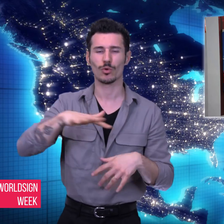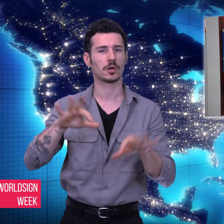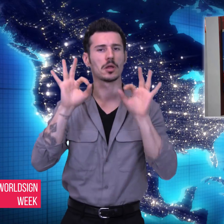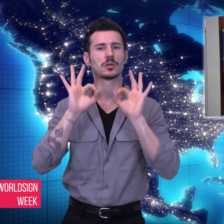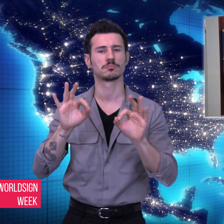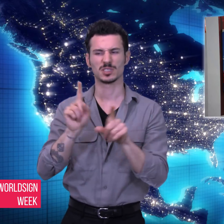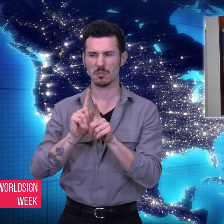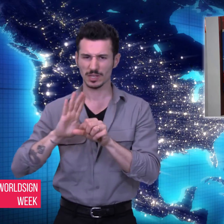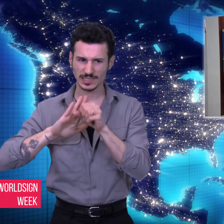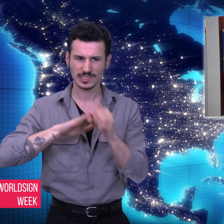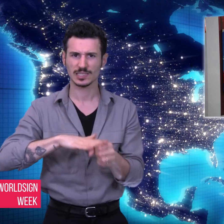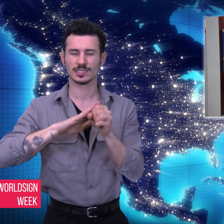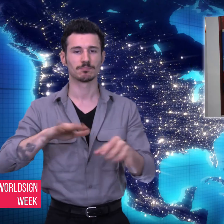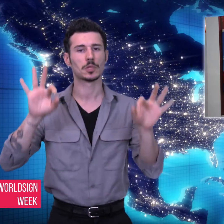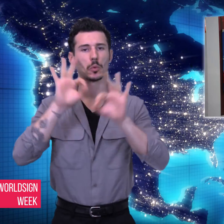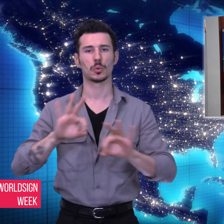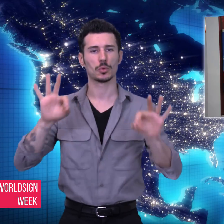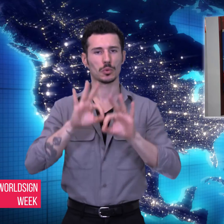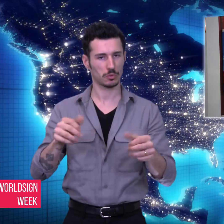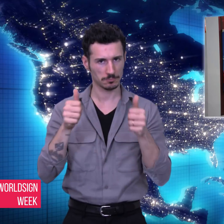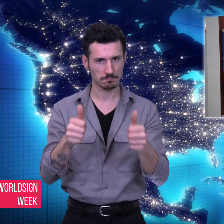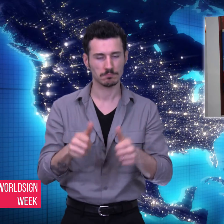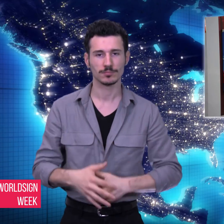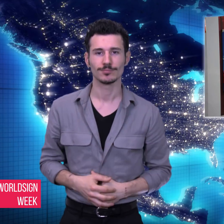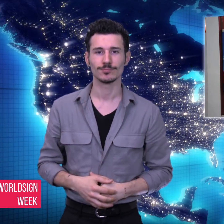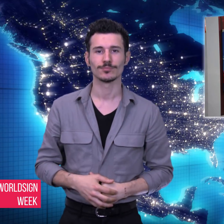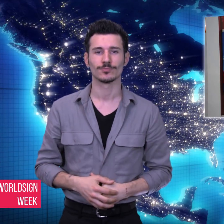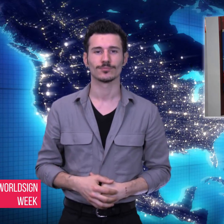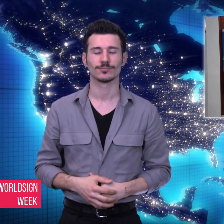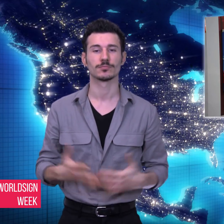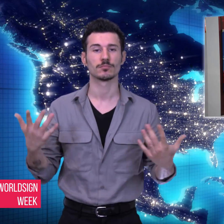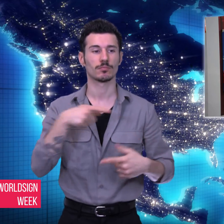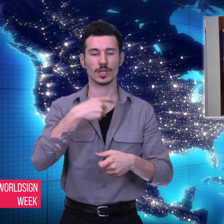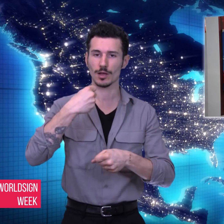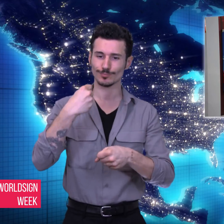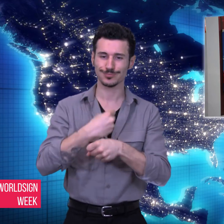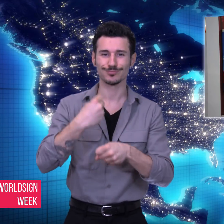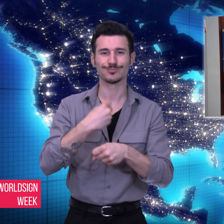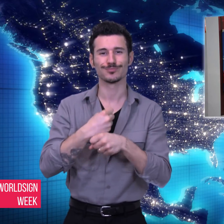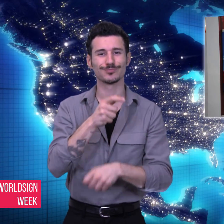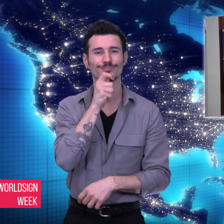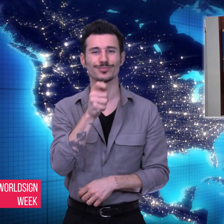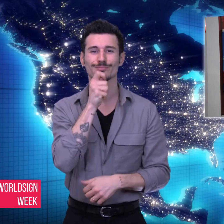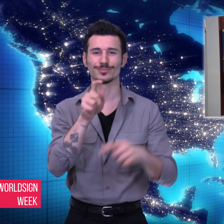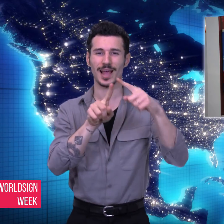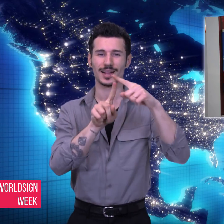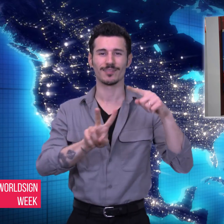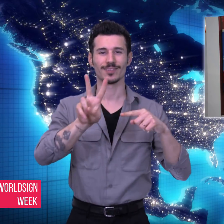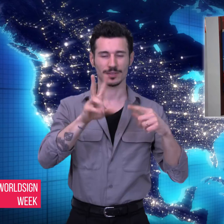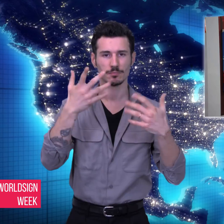Her performance on television “inspired” the station manager